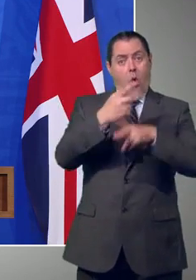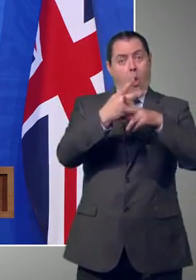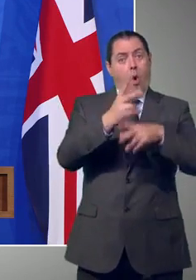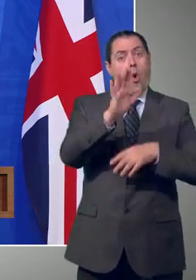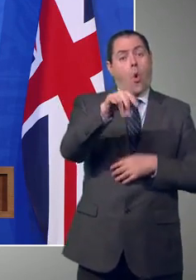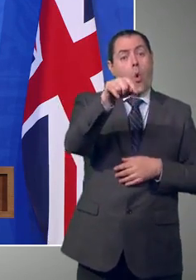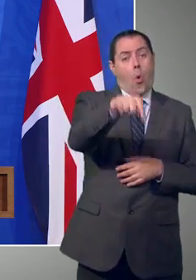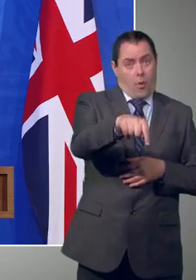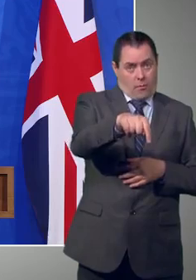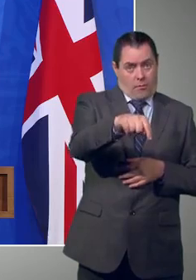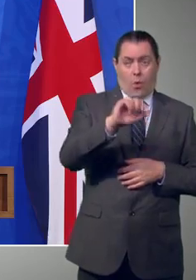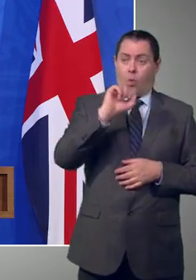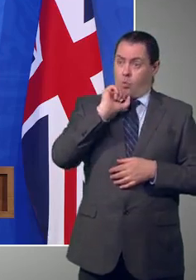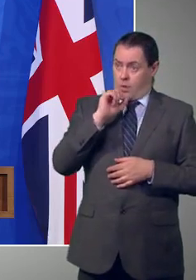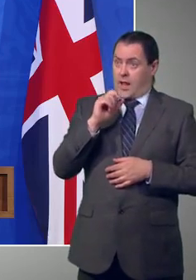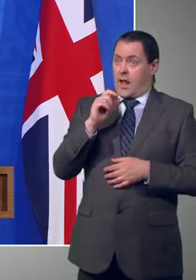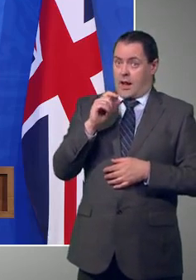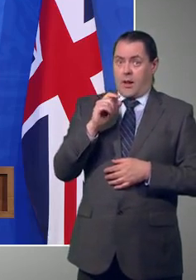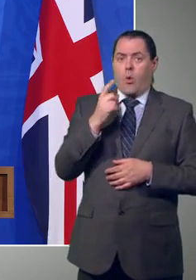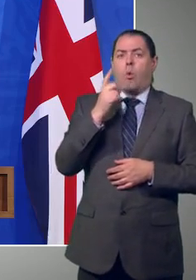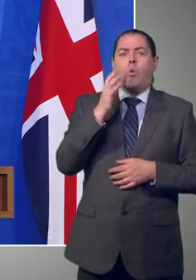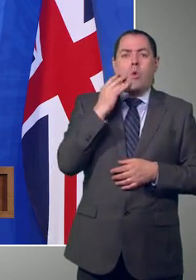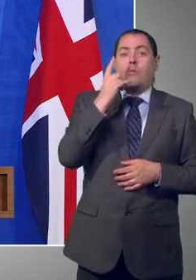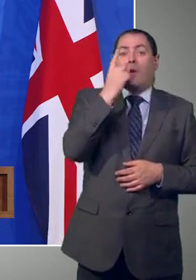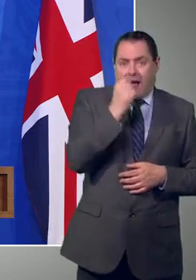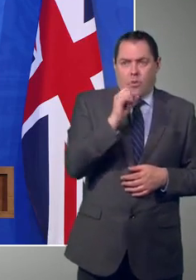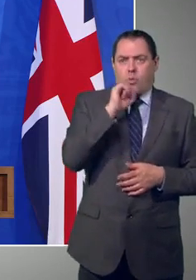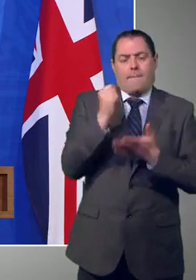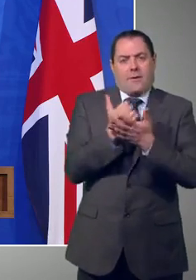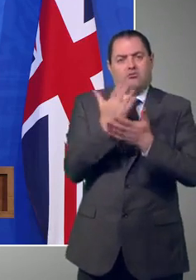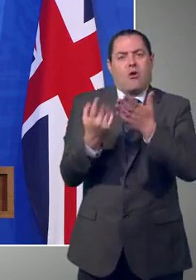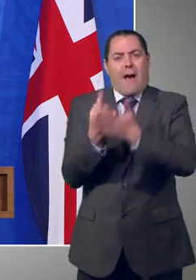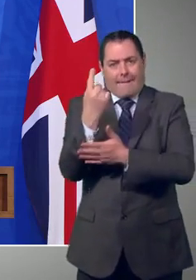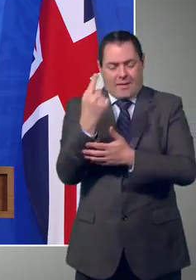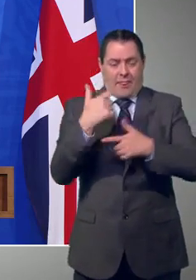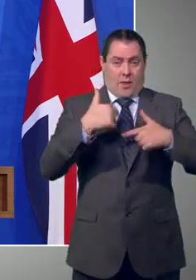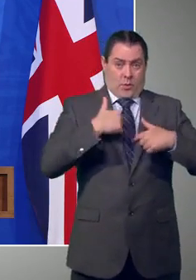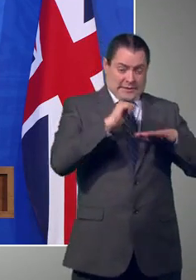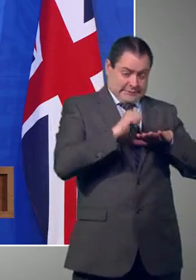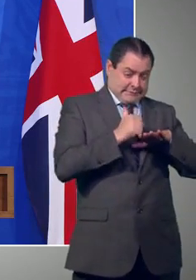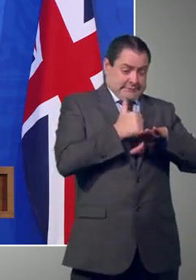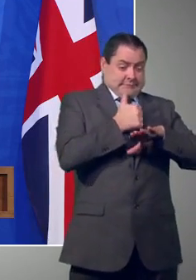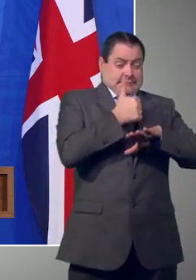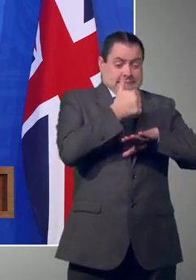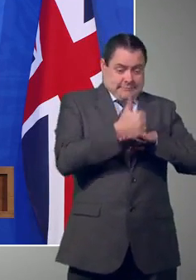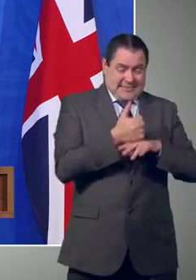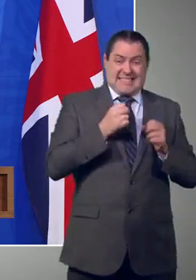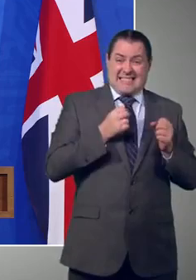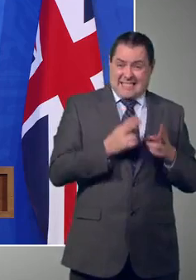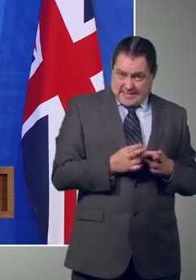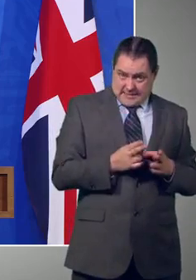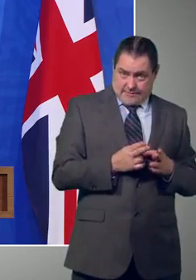away and built the testing capacity for all sorts of. Reasons and all sorts of uses, including this one and then